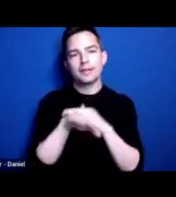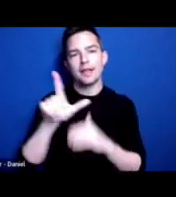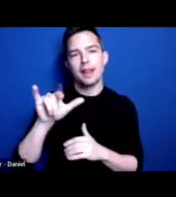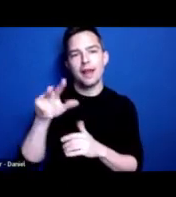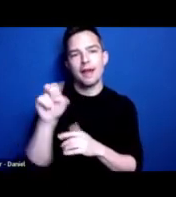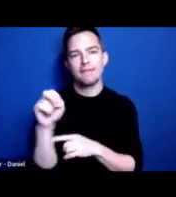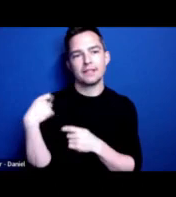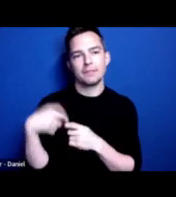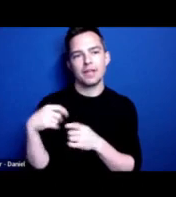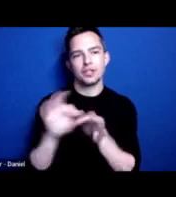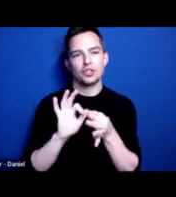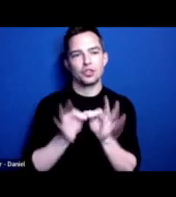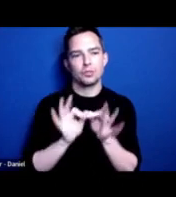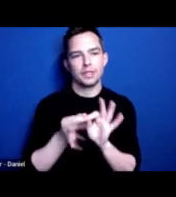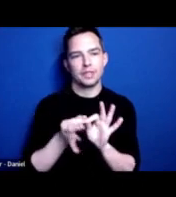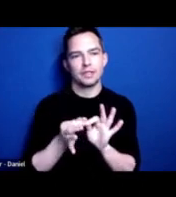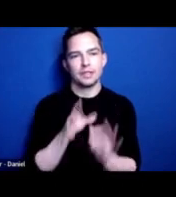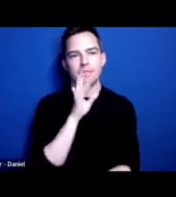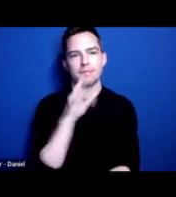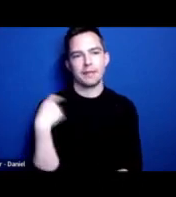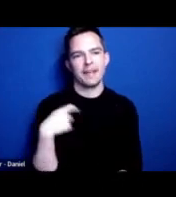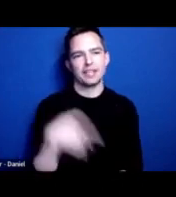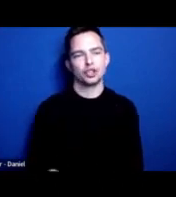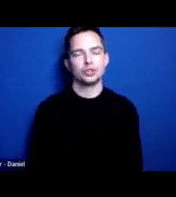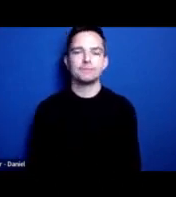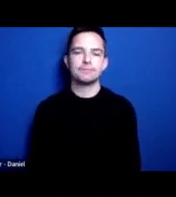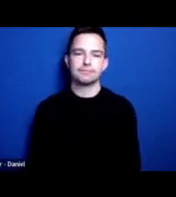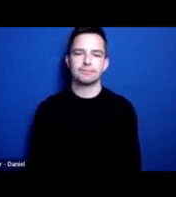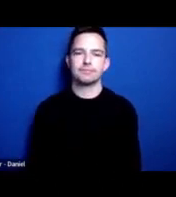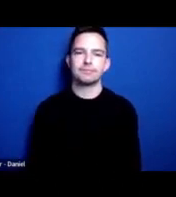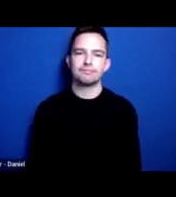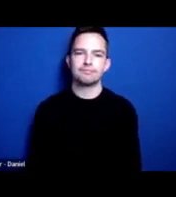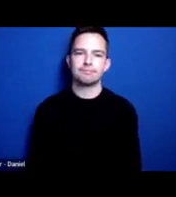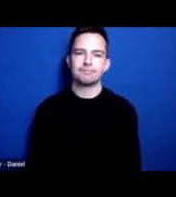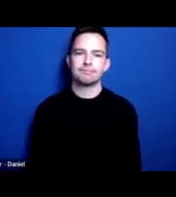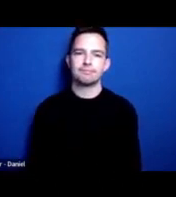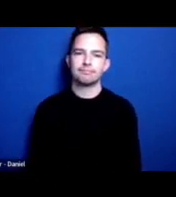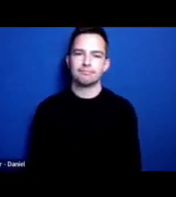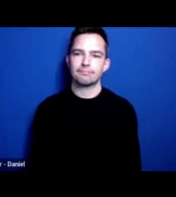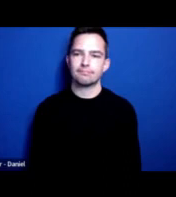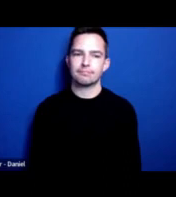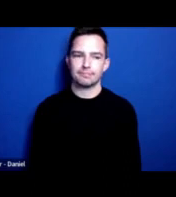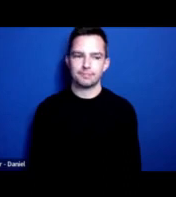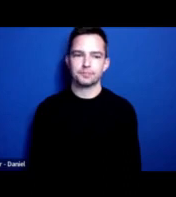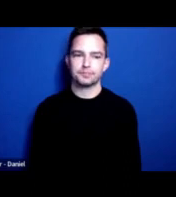interpretation. Antes de comenzar, quiero que la gente sepa cómo acceder a la interpretación en español en